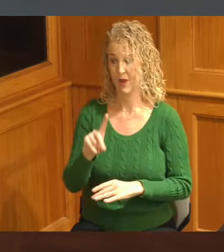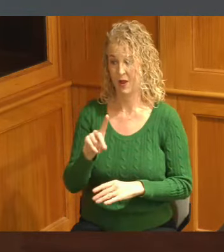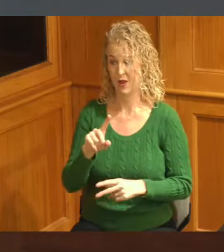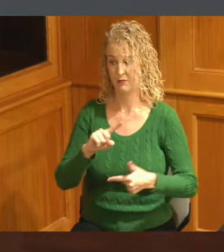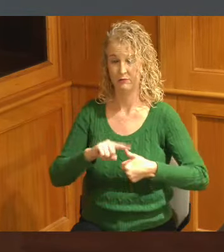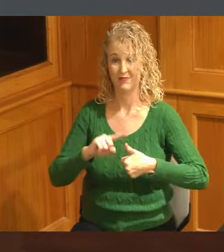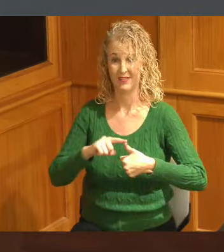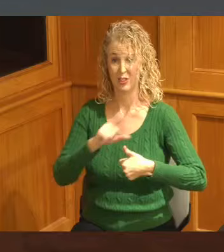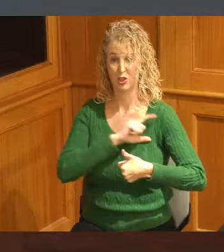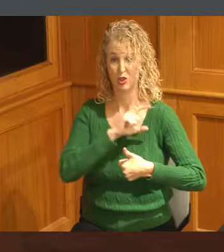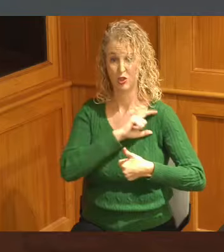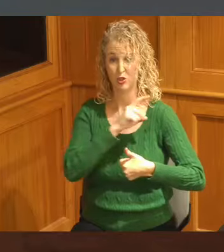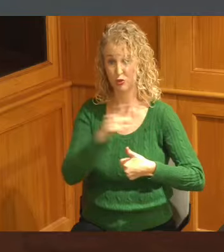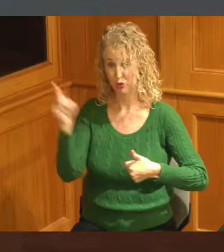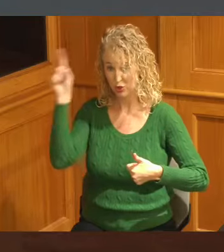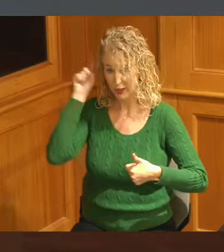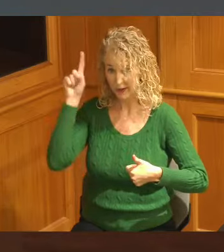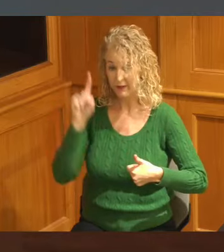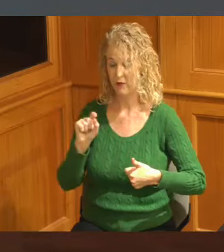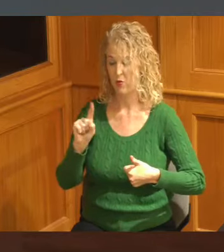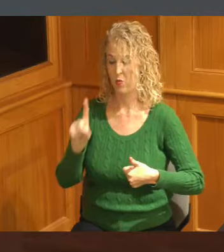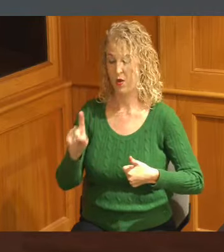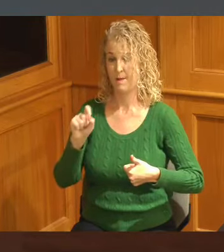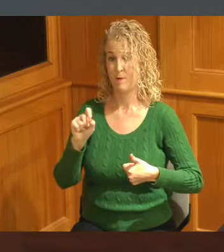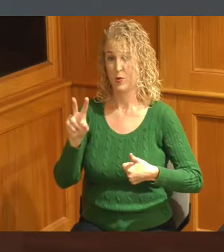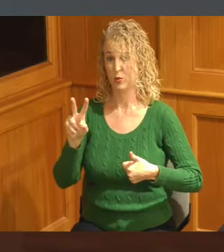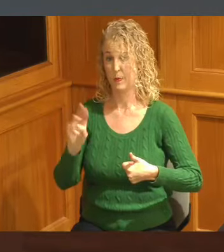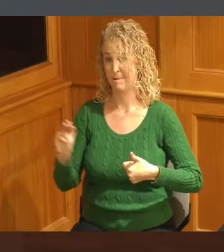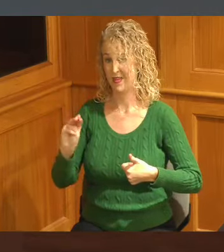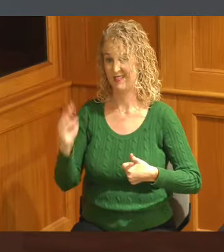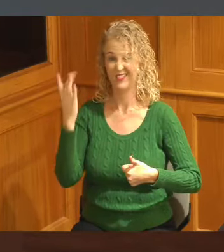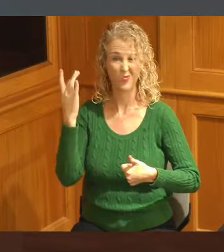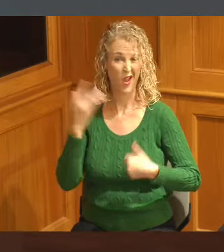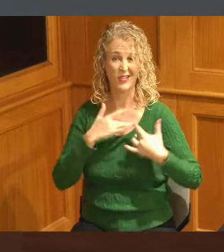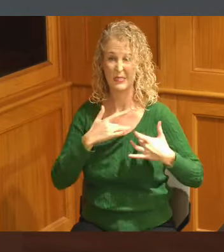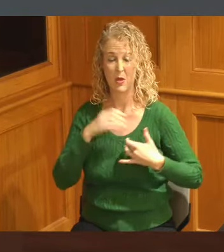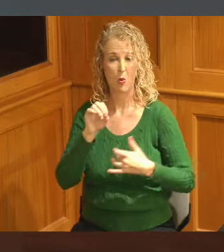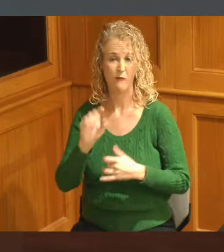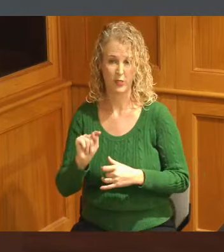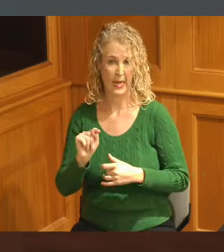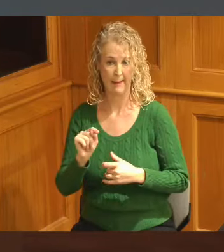Sheriff in the amount of 1.2 million. This is mainly for overtime holiday pay. there